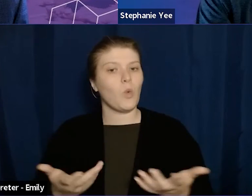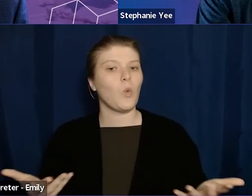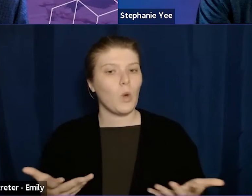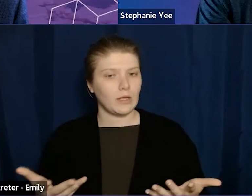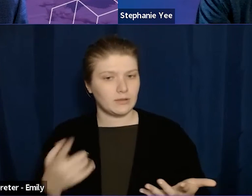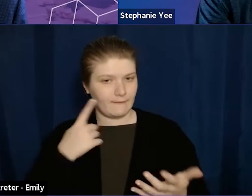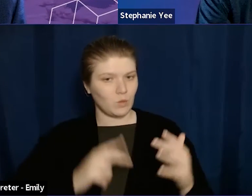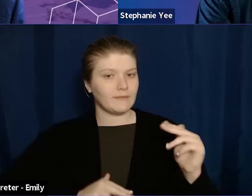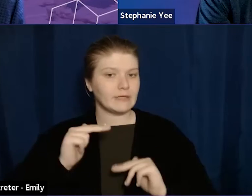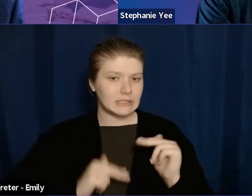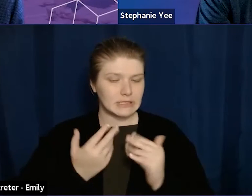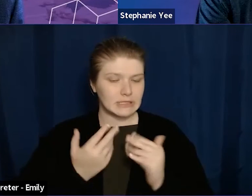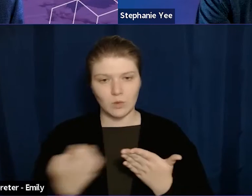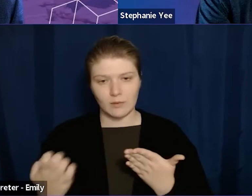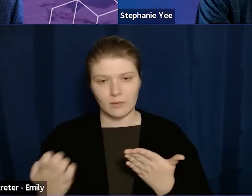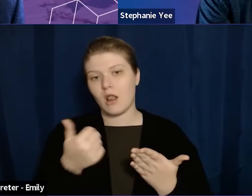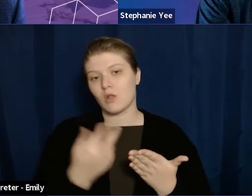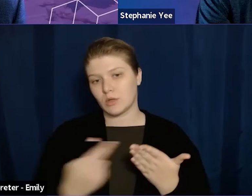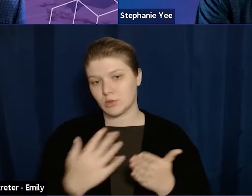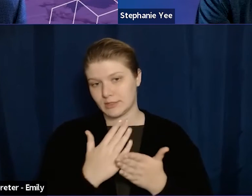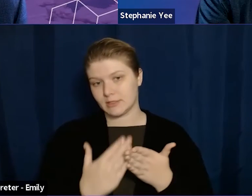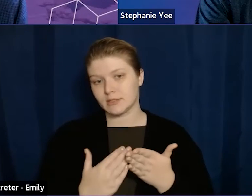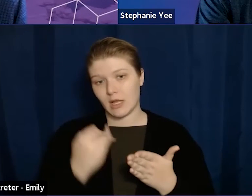and other resources section if you're removing them from the budget.